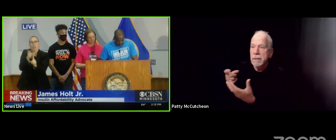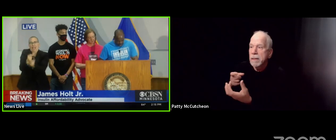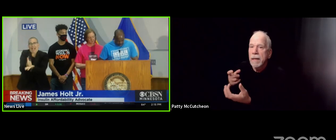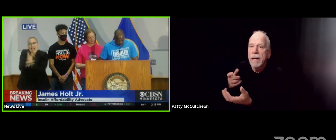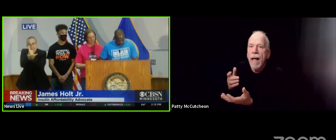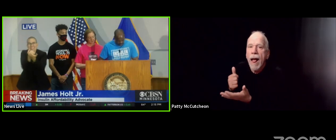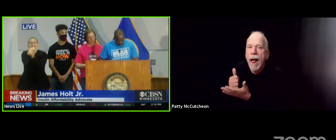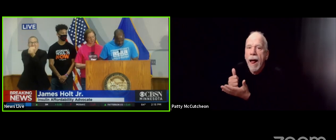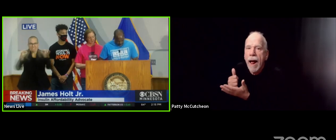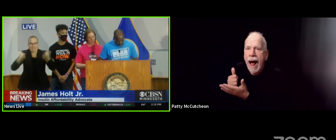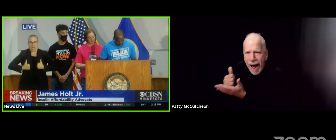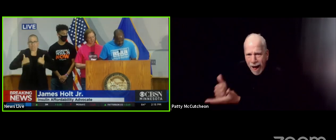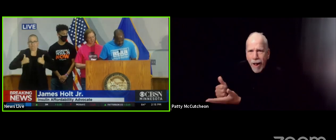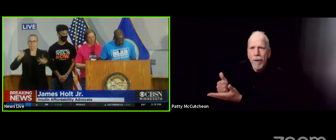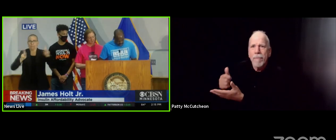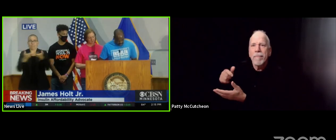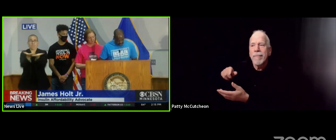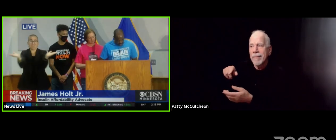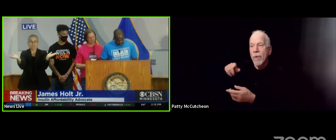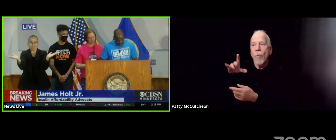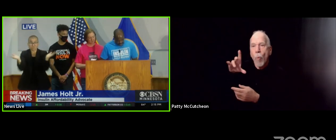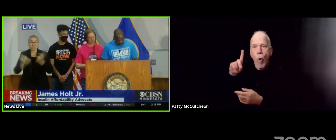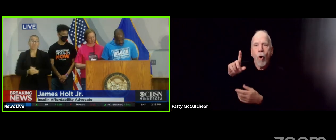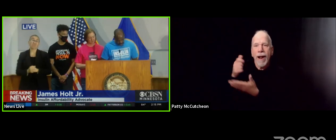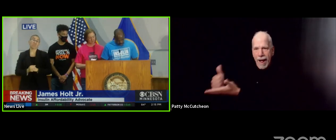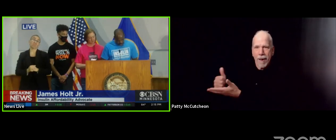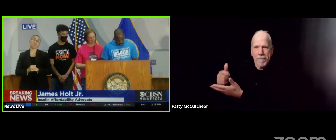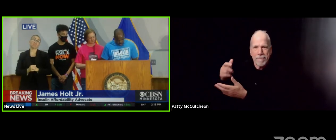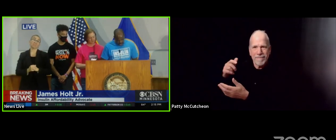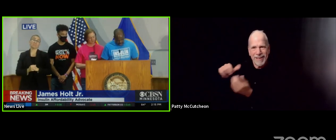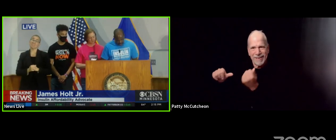AND TIMELY WE NEED LEGISLATION IN PLACE TO LOWER AND CAP THE